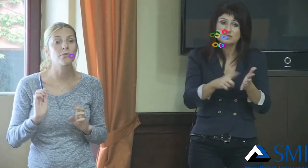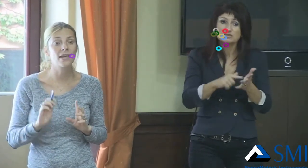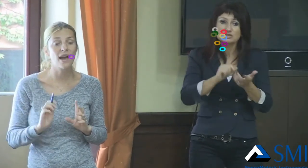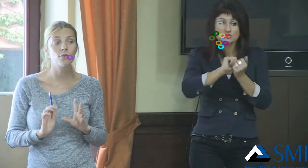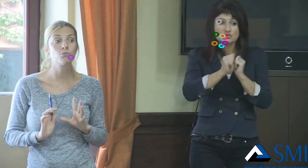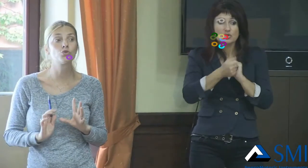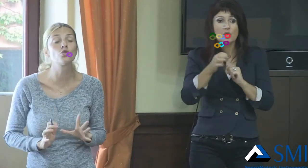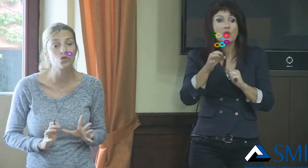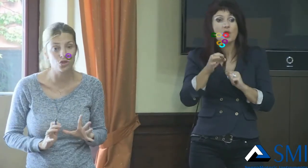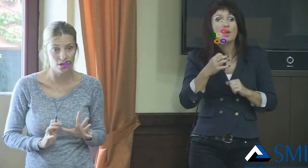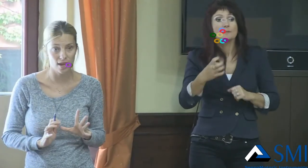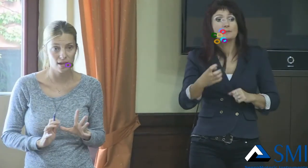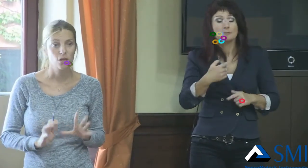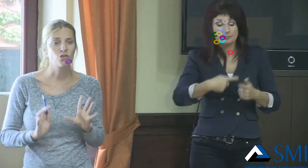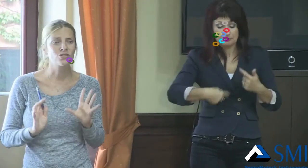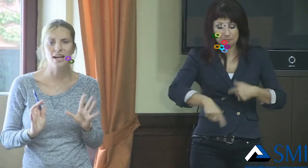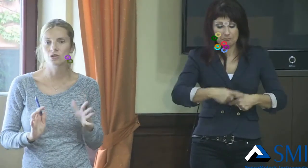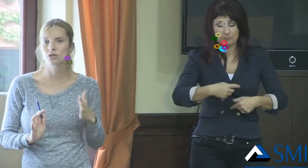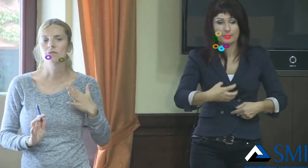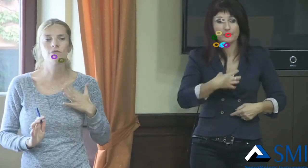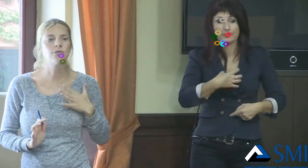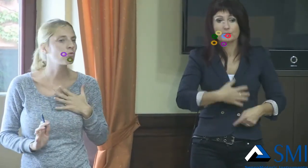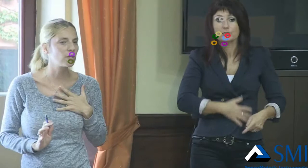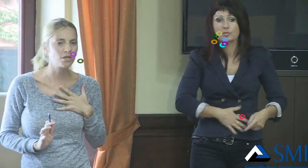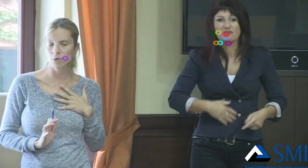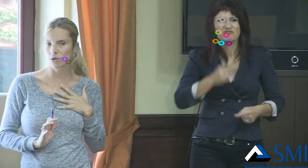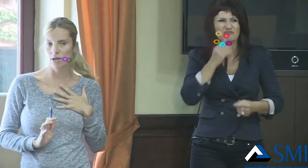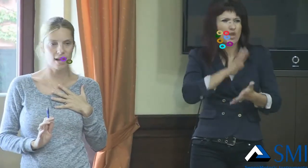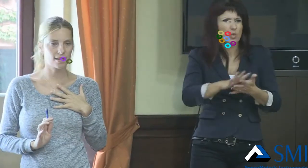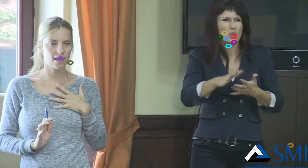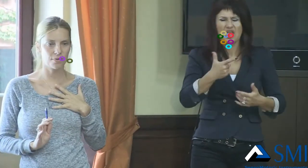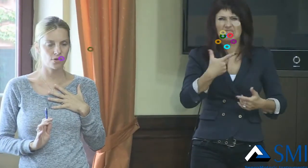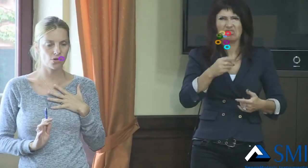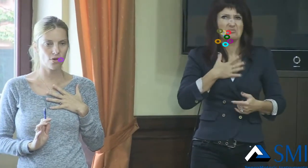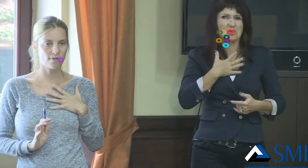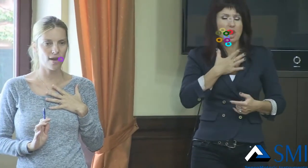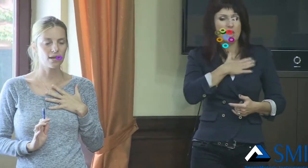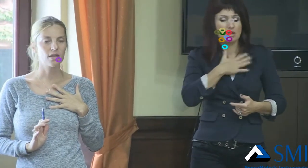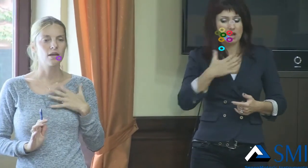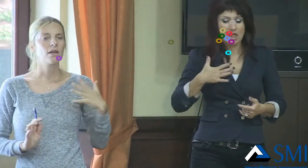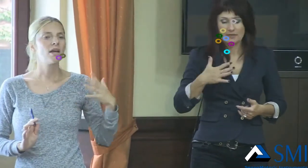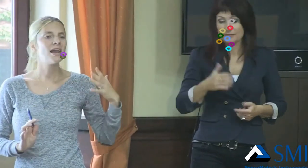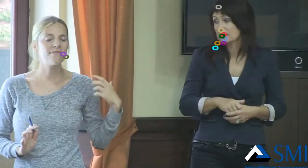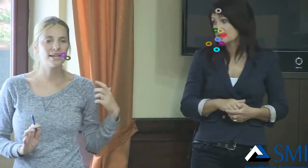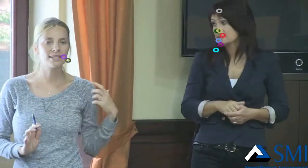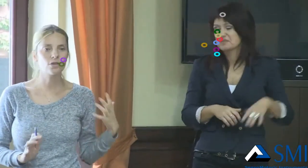He often tries to read a message from the lips and accurately observes the interpreter’s hand movement itself.